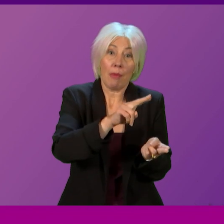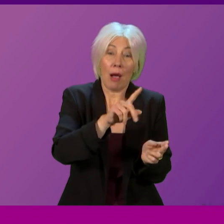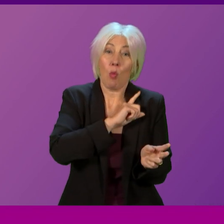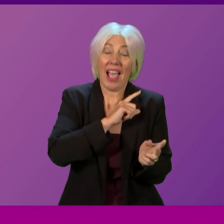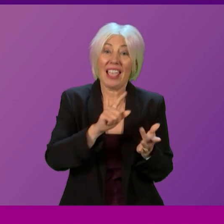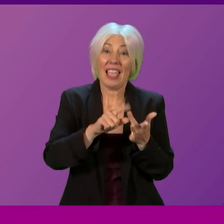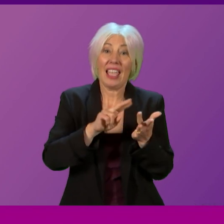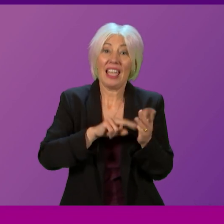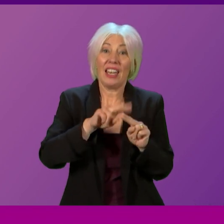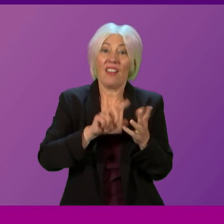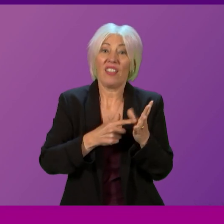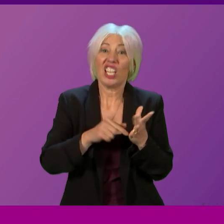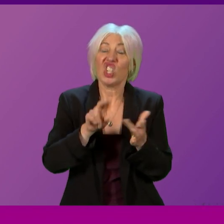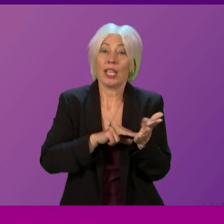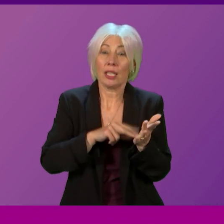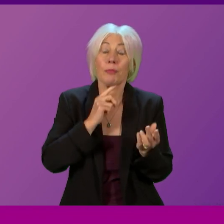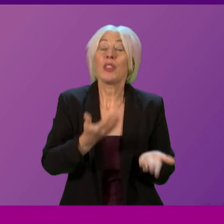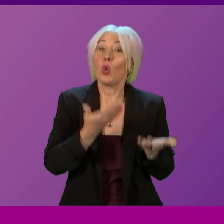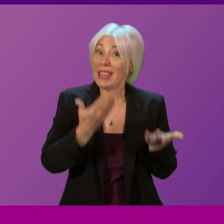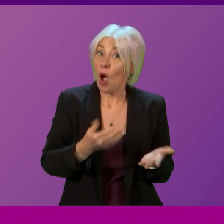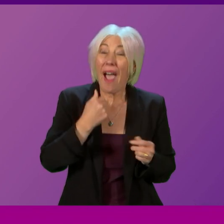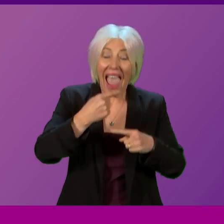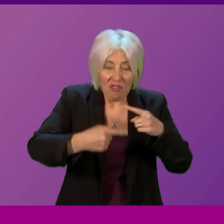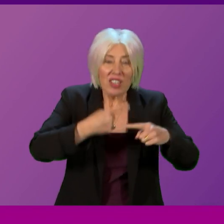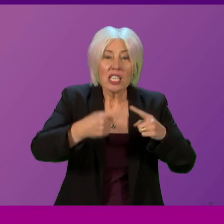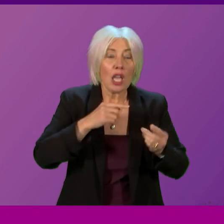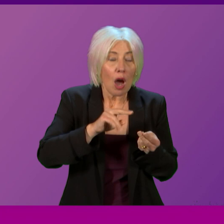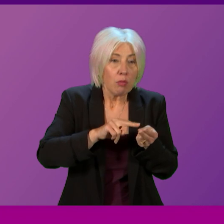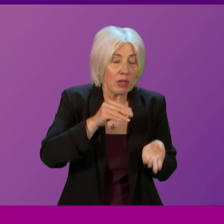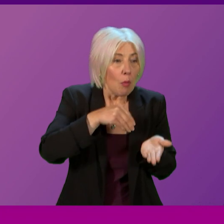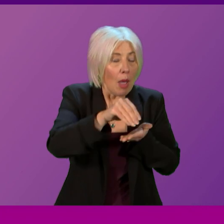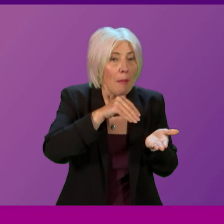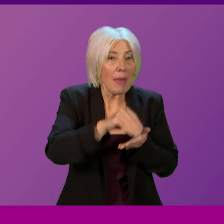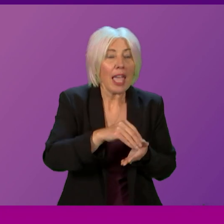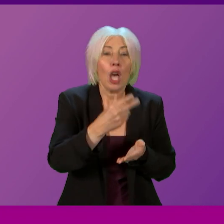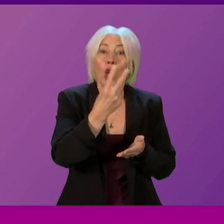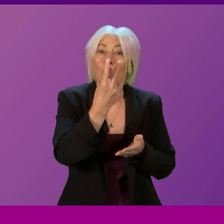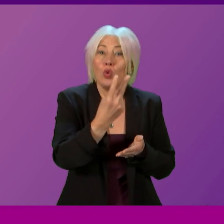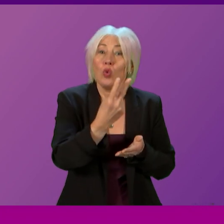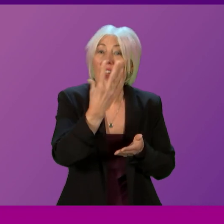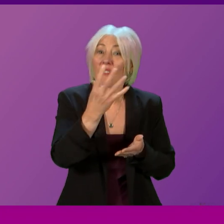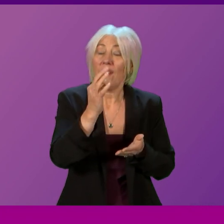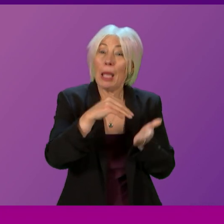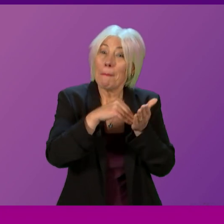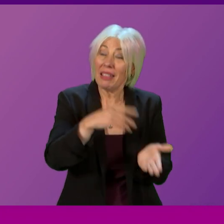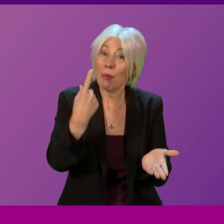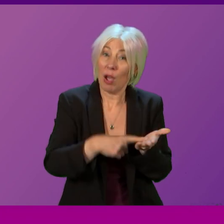Every year, we are paying more than £250 million for the contracts that were commenced